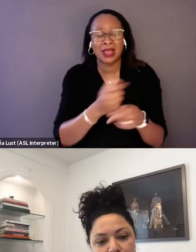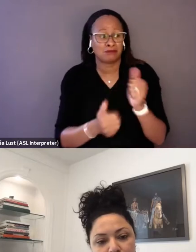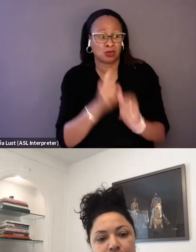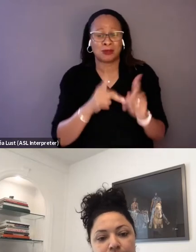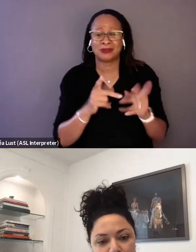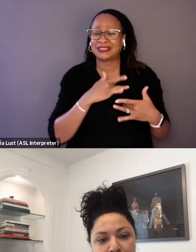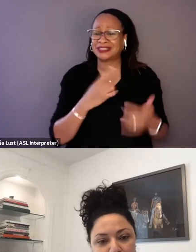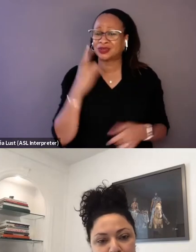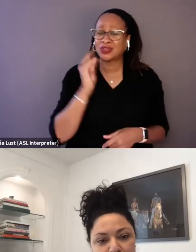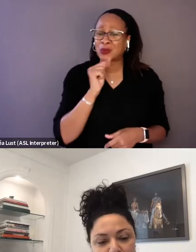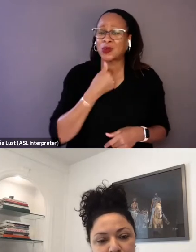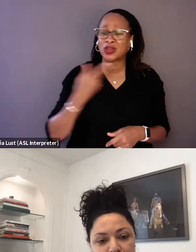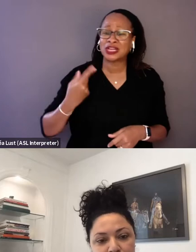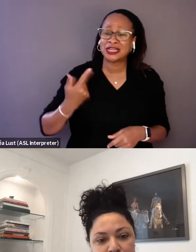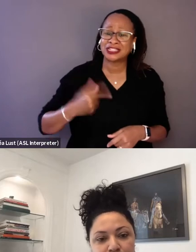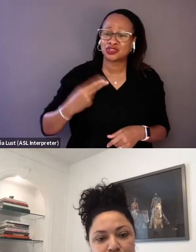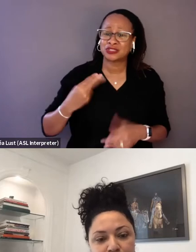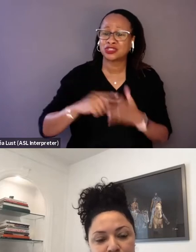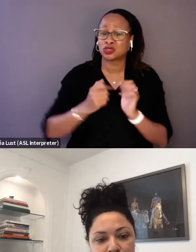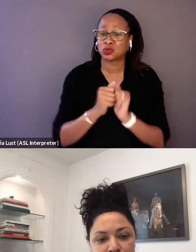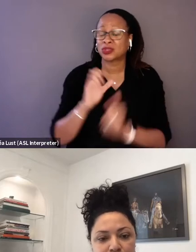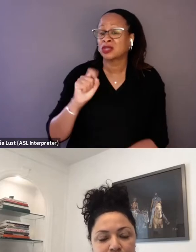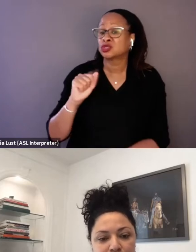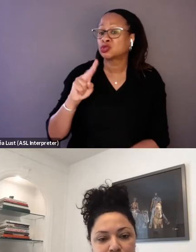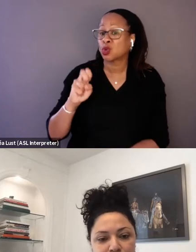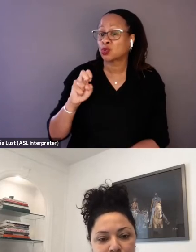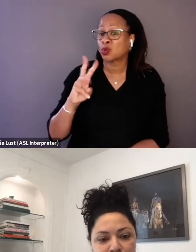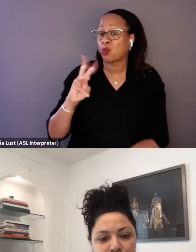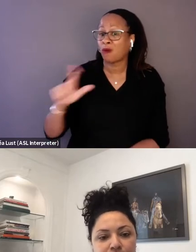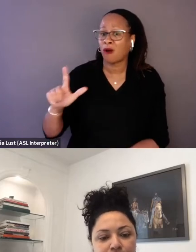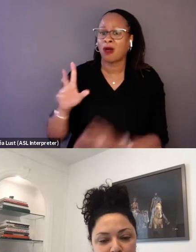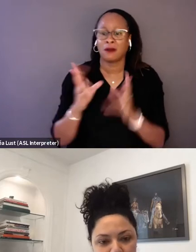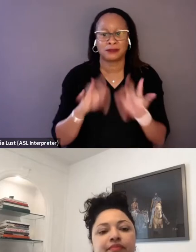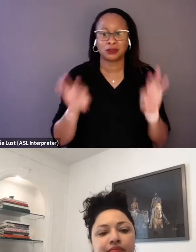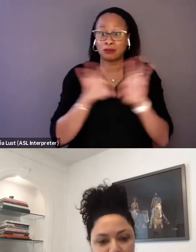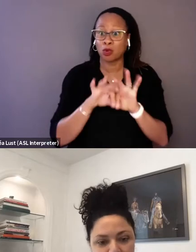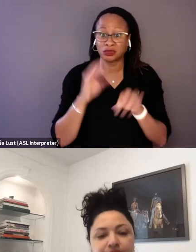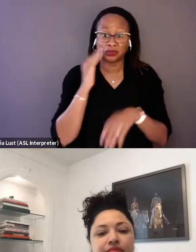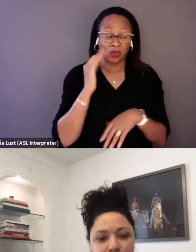with Stonewall, but it's so important to know that there were other uprisings and really